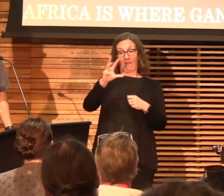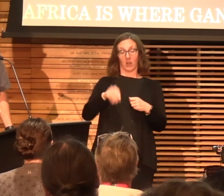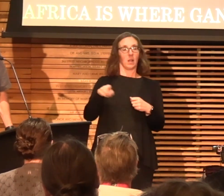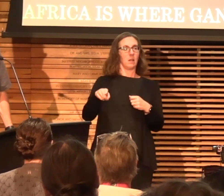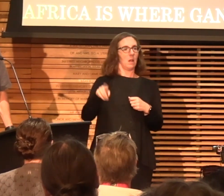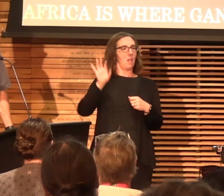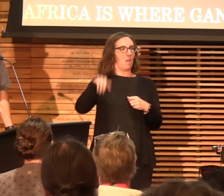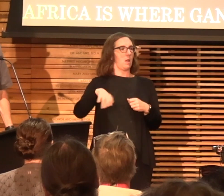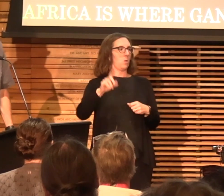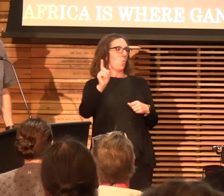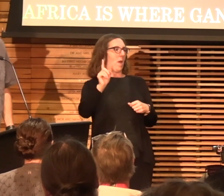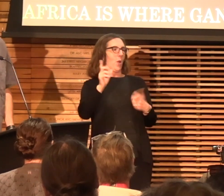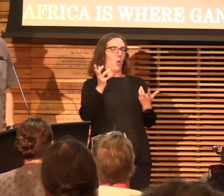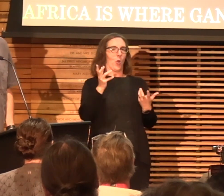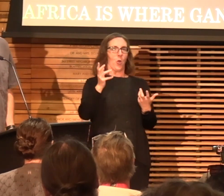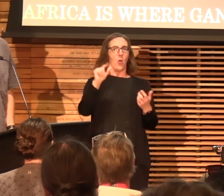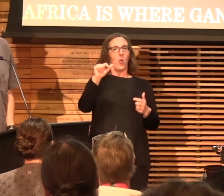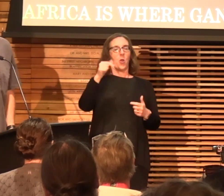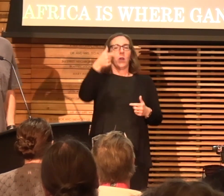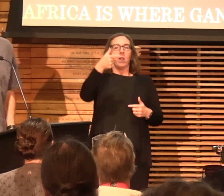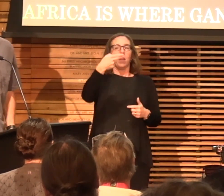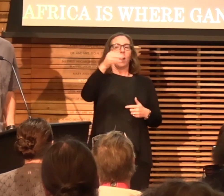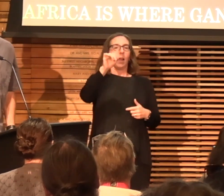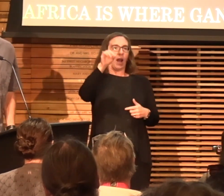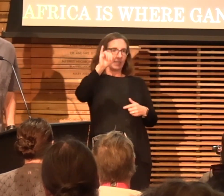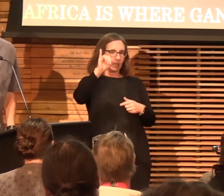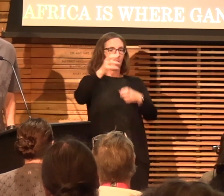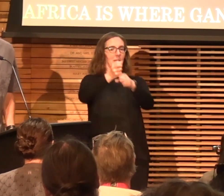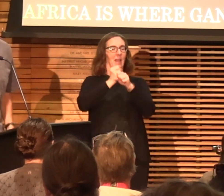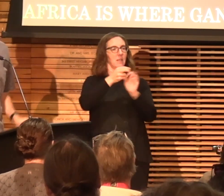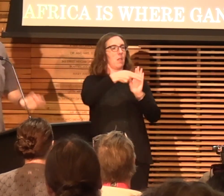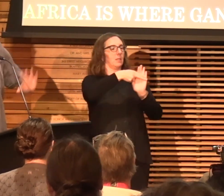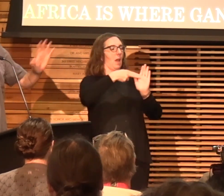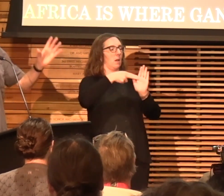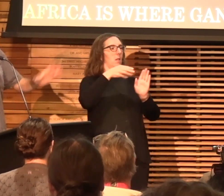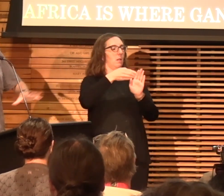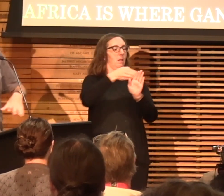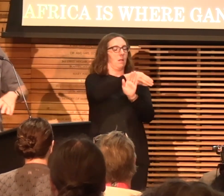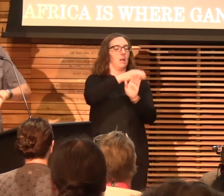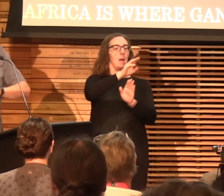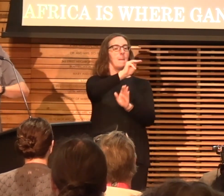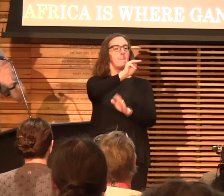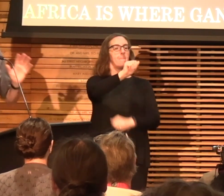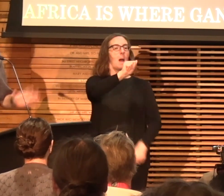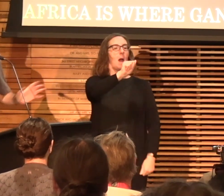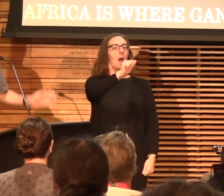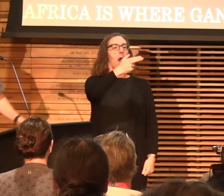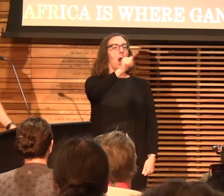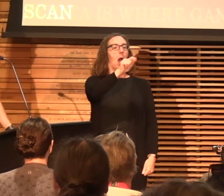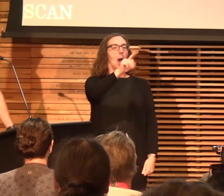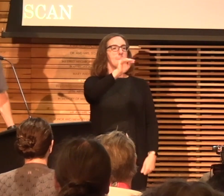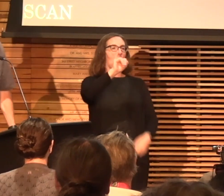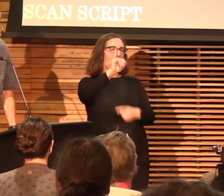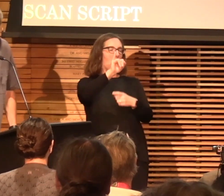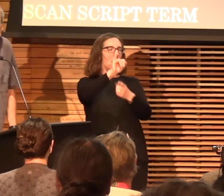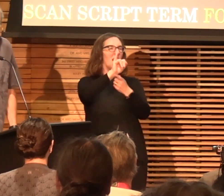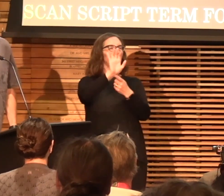the title Mahatma. Mahatma's a Sanskrit term for, I'm not sure what it means.